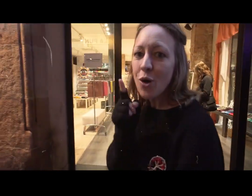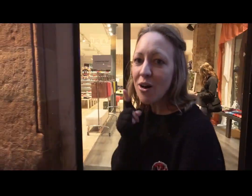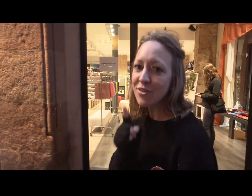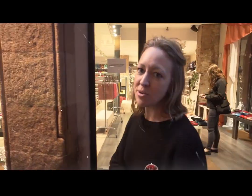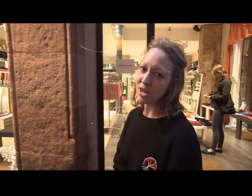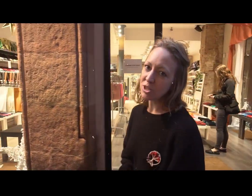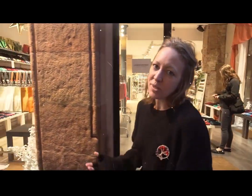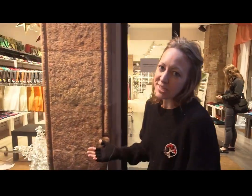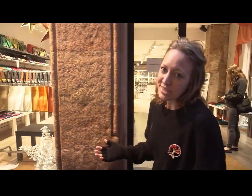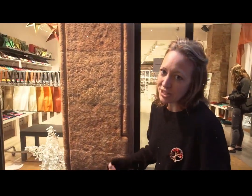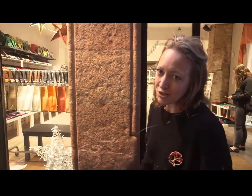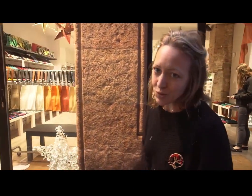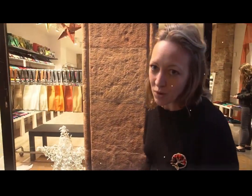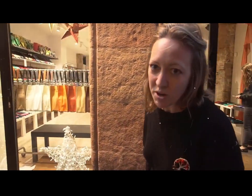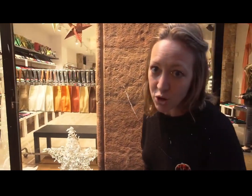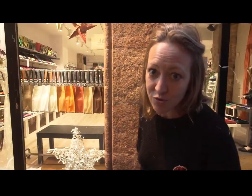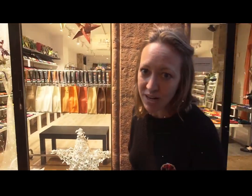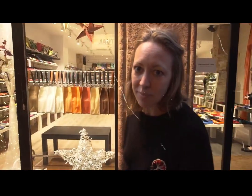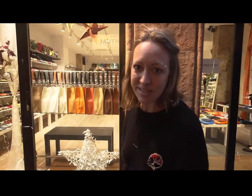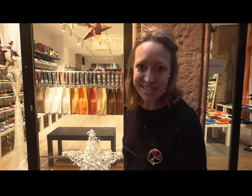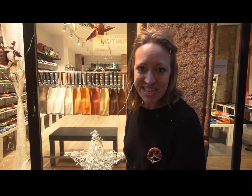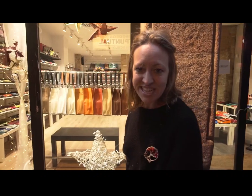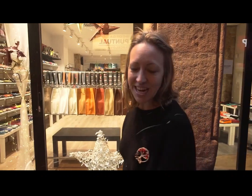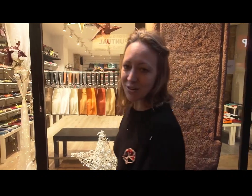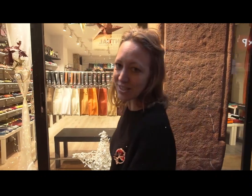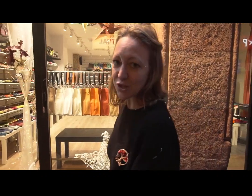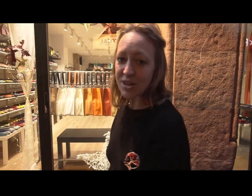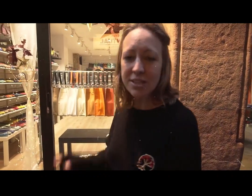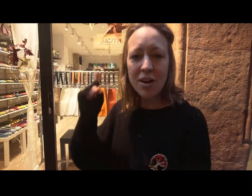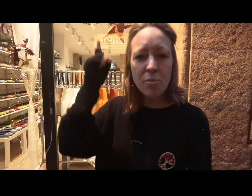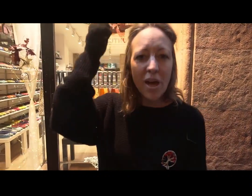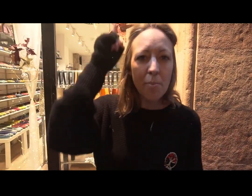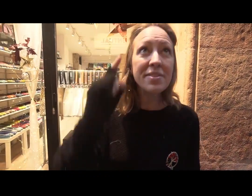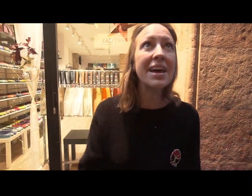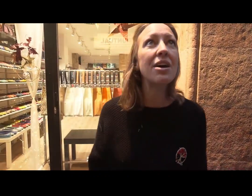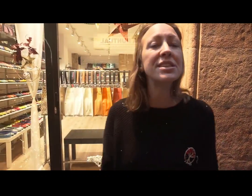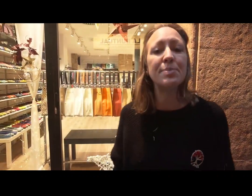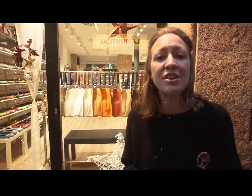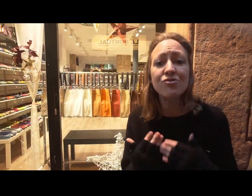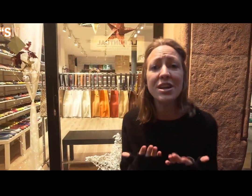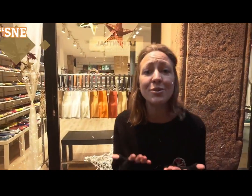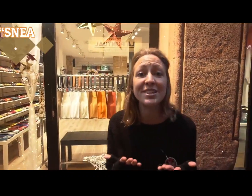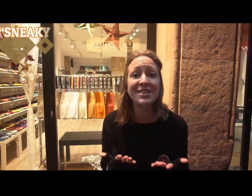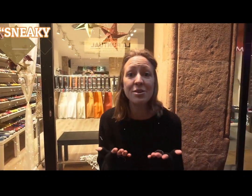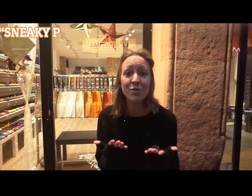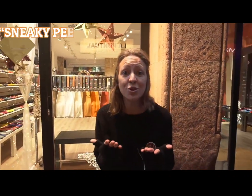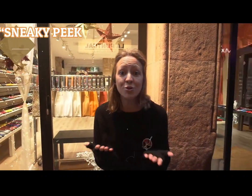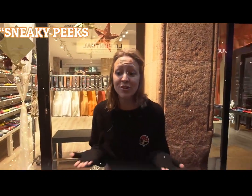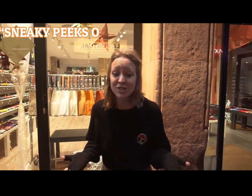they didn't go out much because women couldn't really be seen out in the streets... So they would be up in their houses but they really wanted to see what's going on in the street